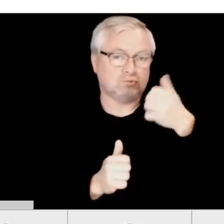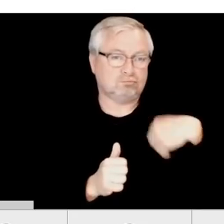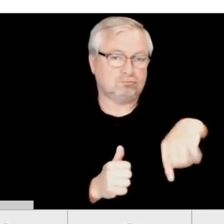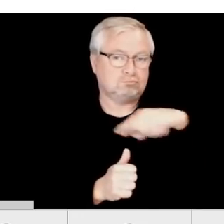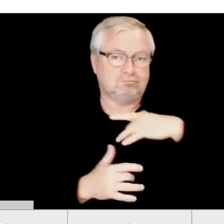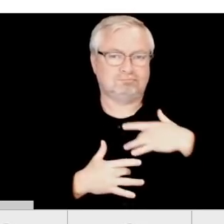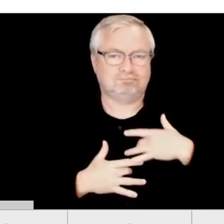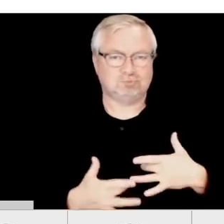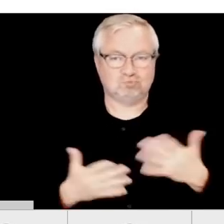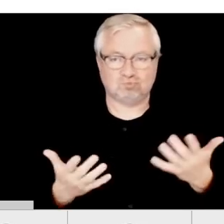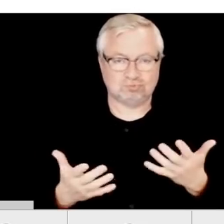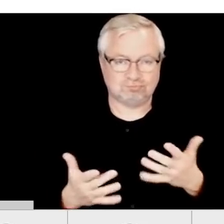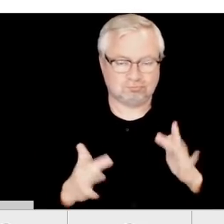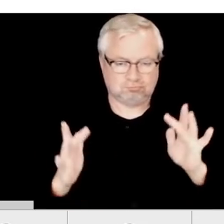lower than what we had assumed.